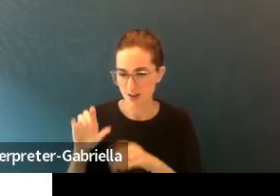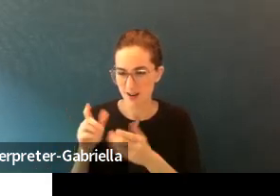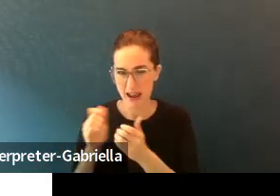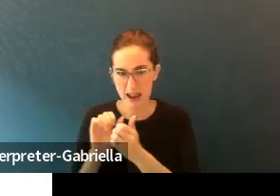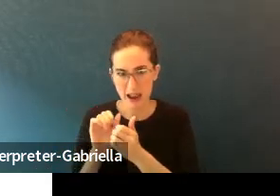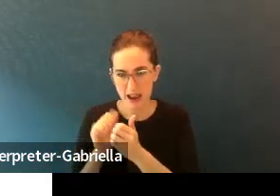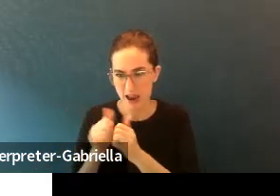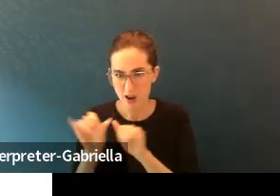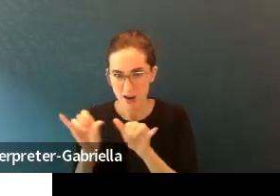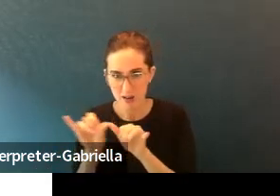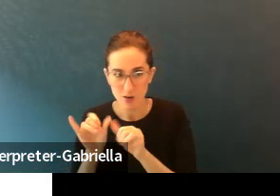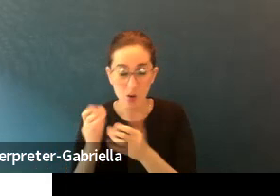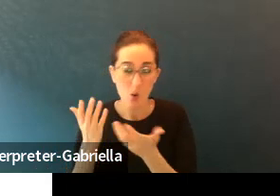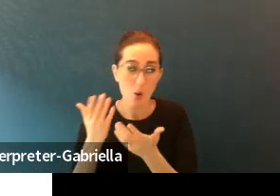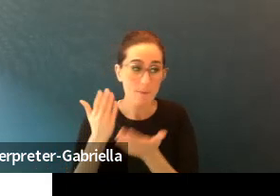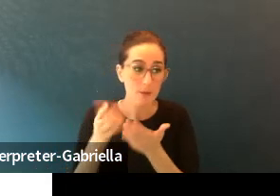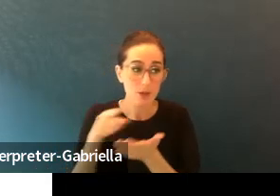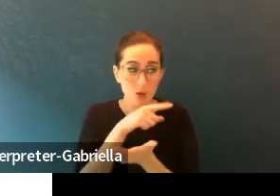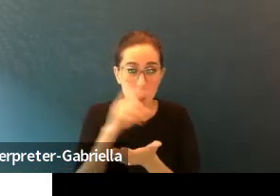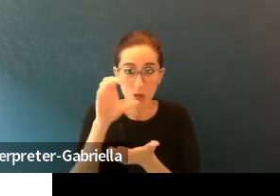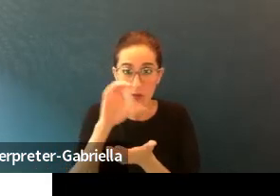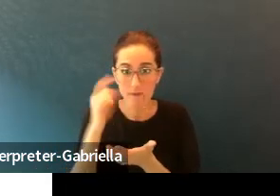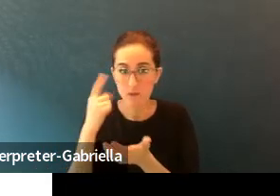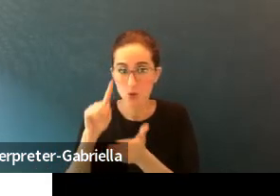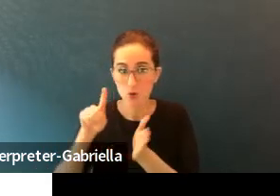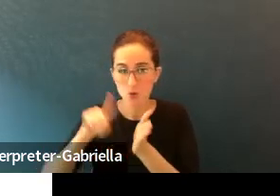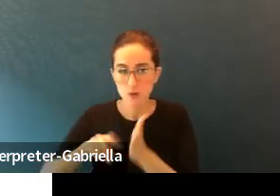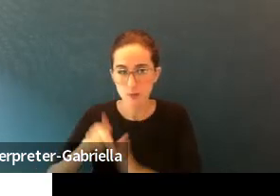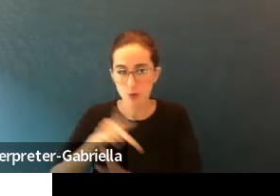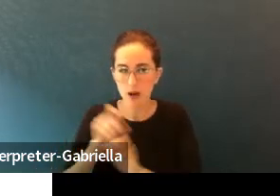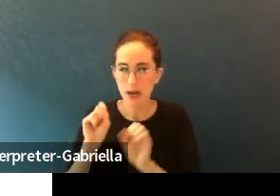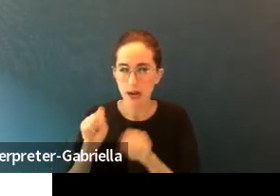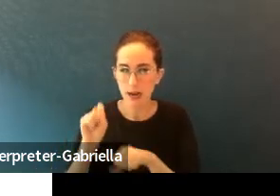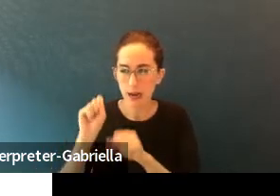research project that you're working on, you can you can ask questions and they're like, What would be the best way to measure this?